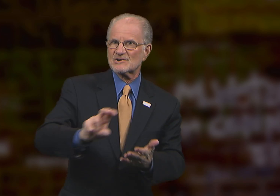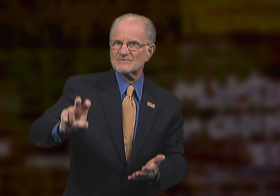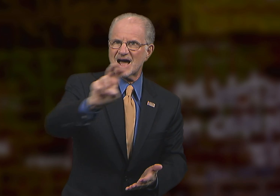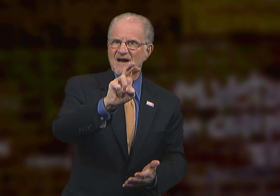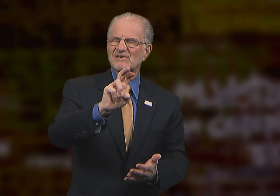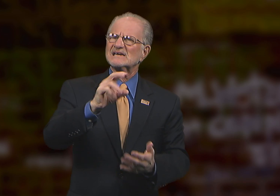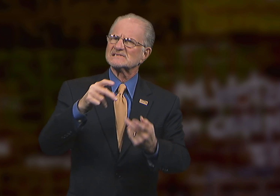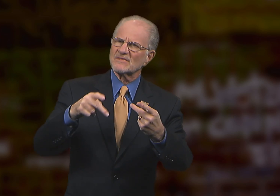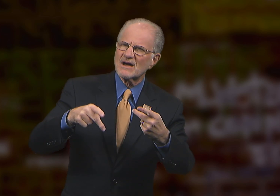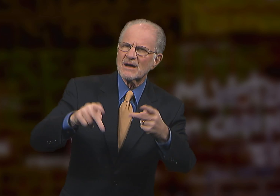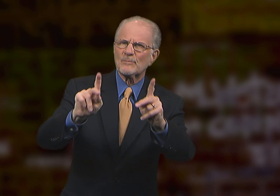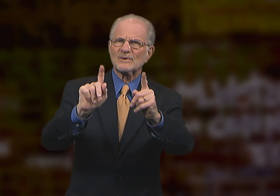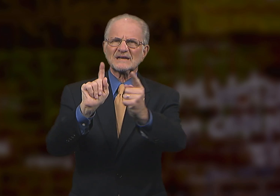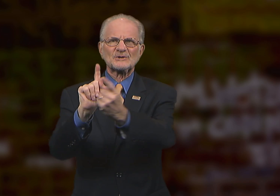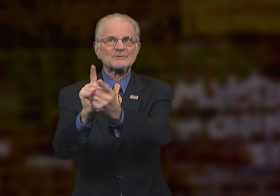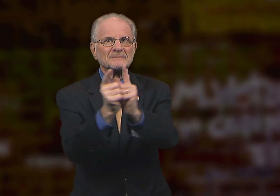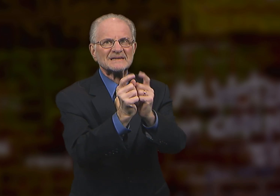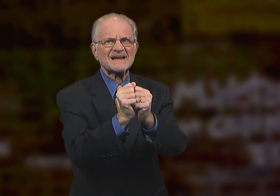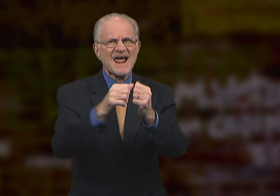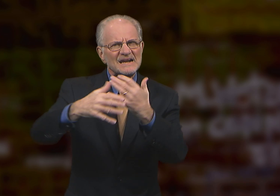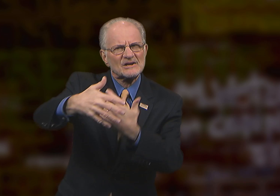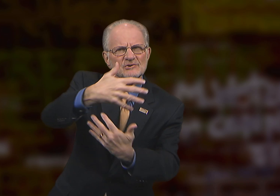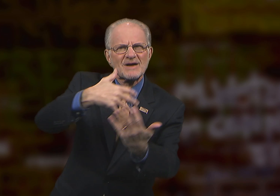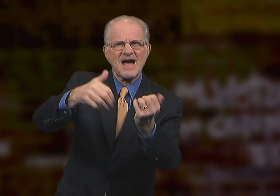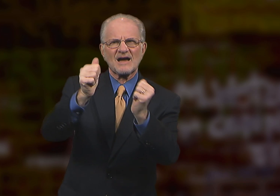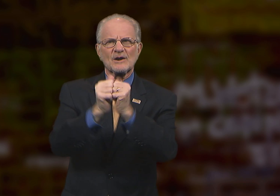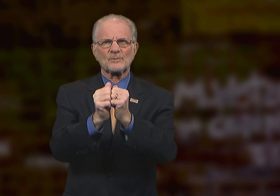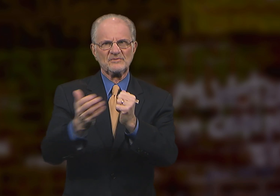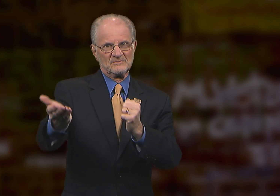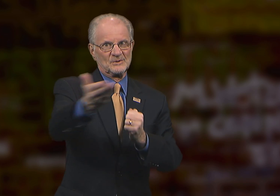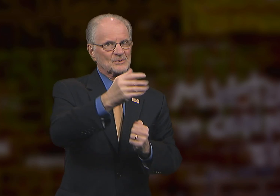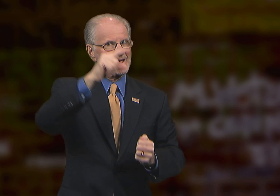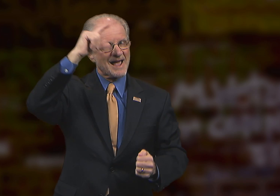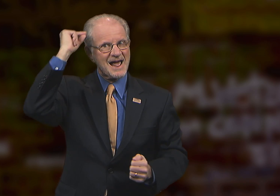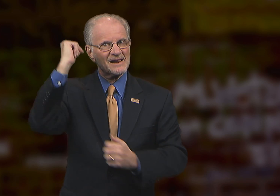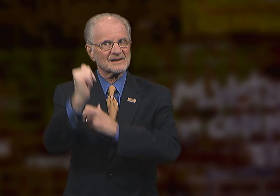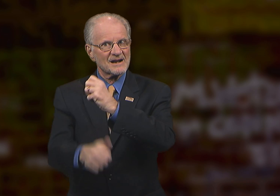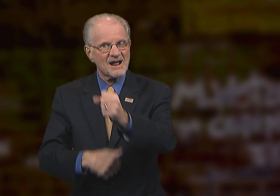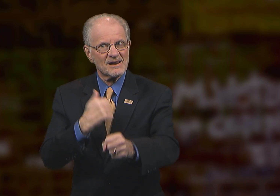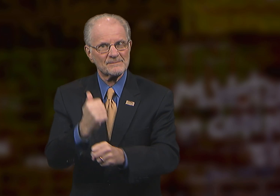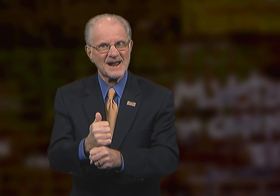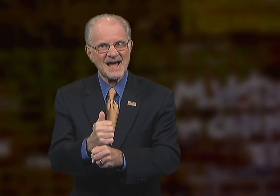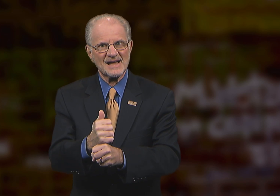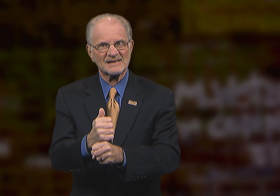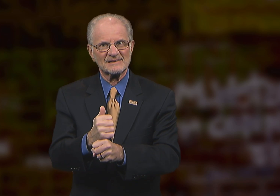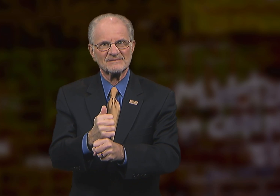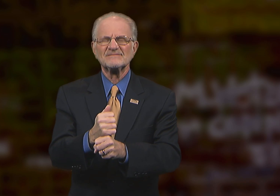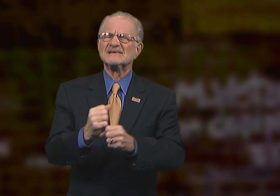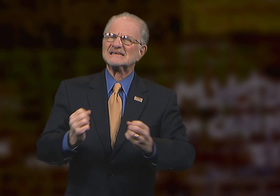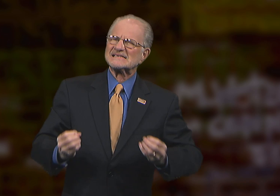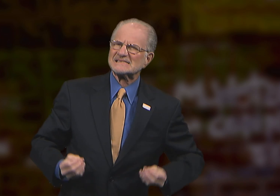the opportunity to meet and interact with you, Gallaudet alumni.